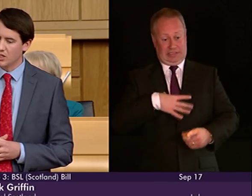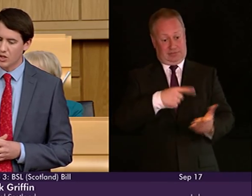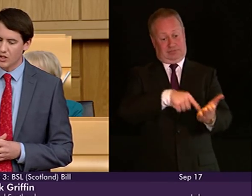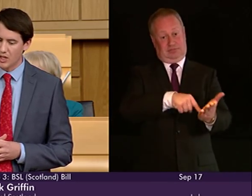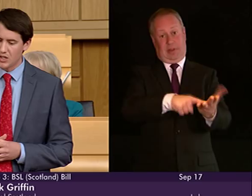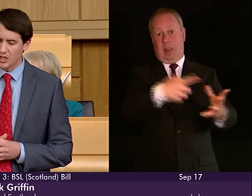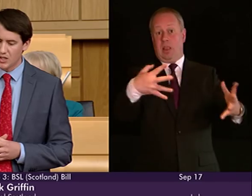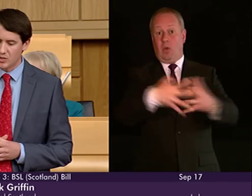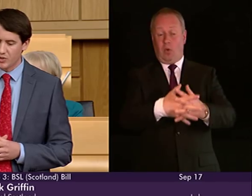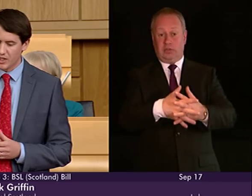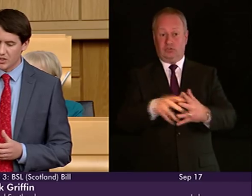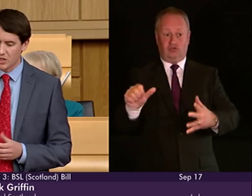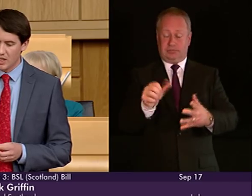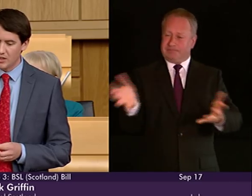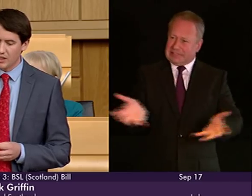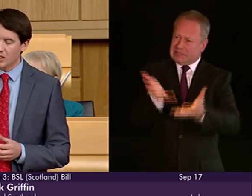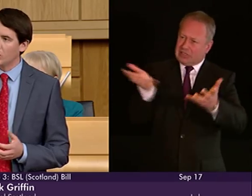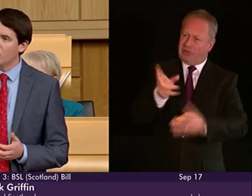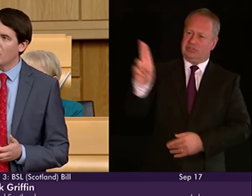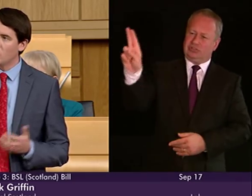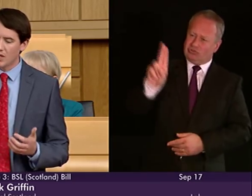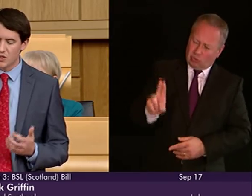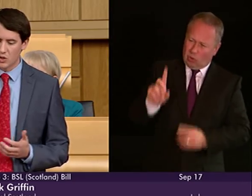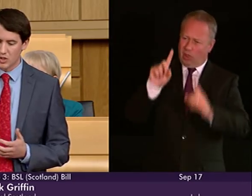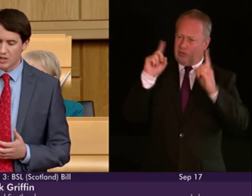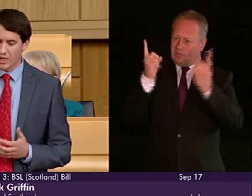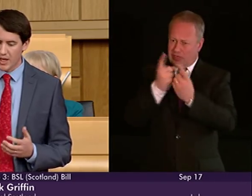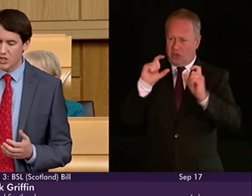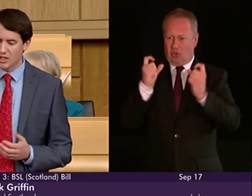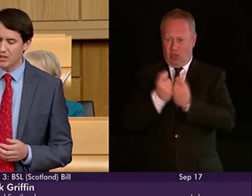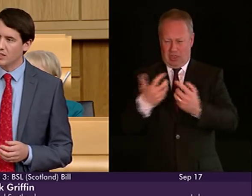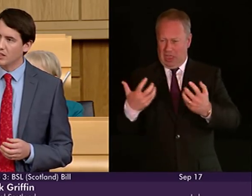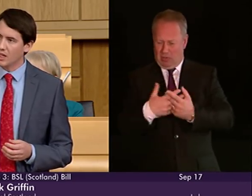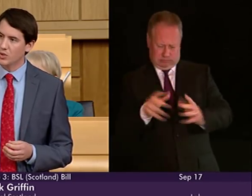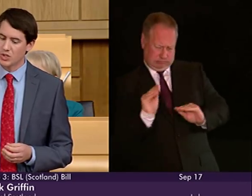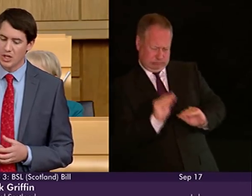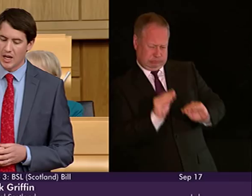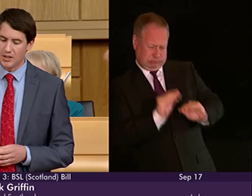is to encourage education providers to think about how deaf children can be educated in the language